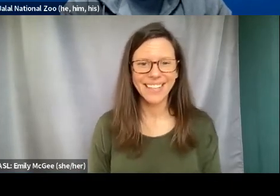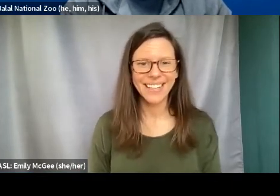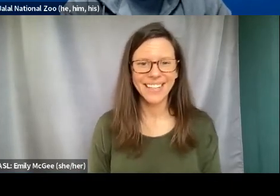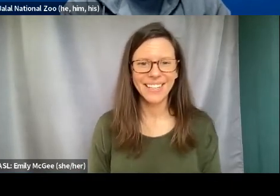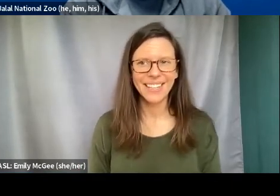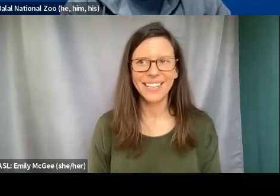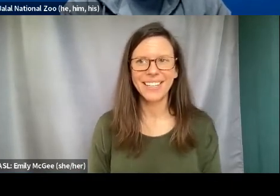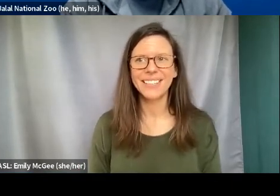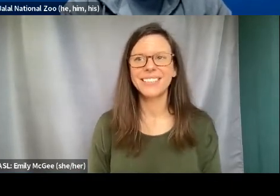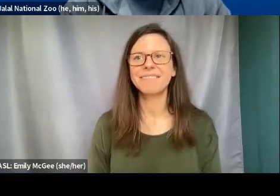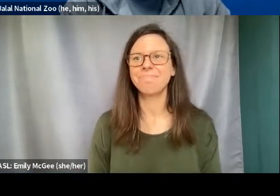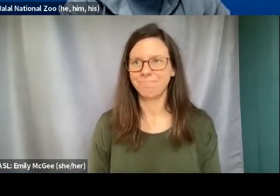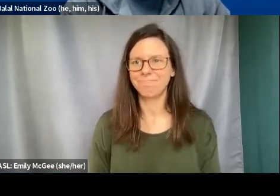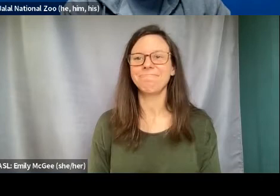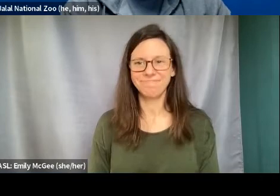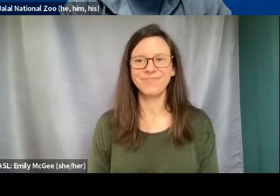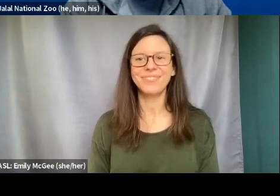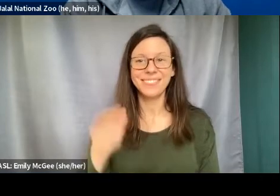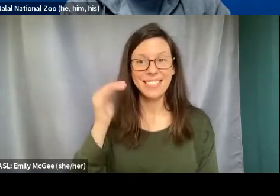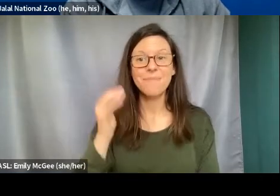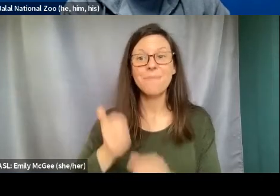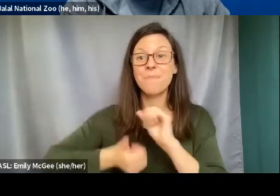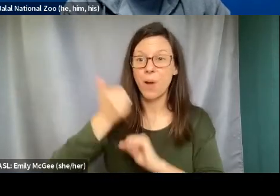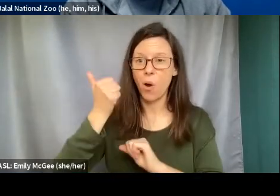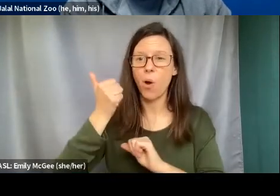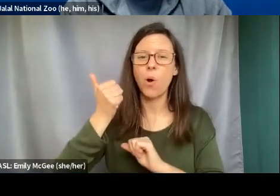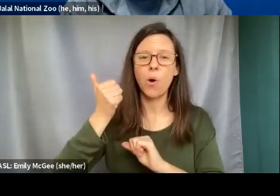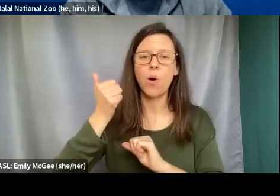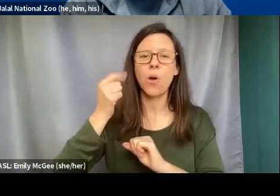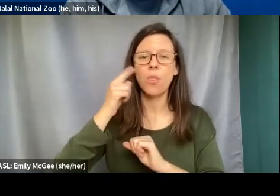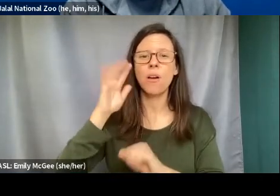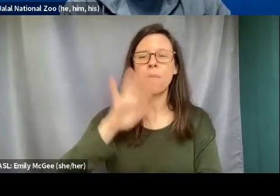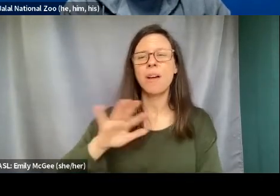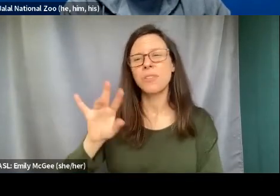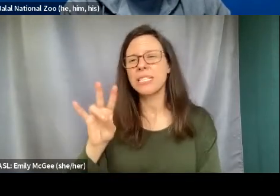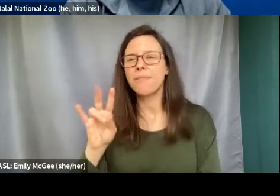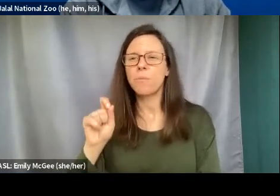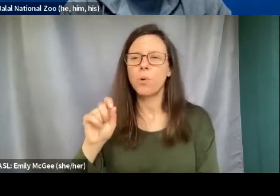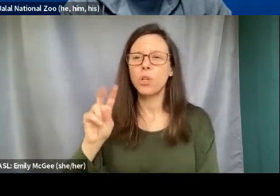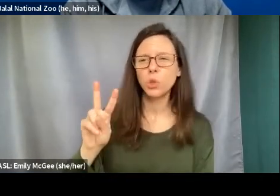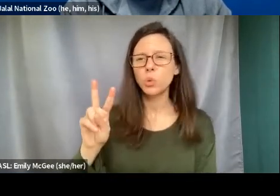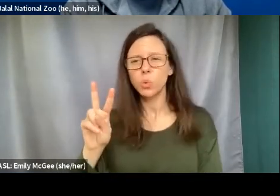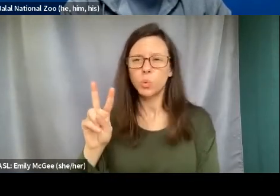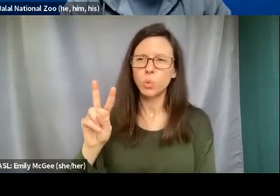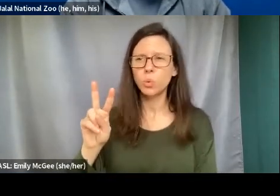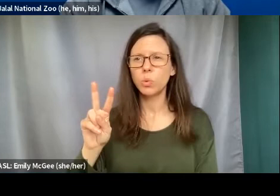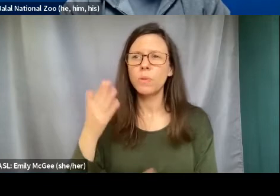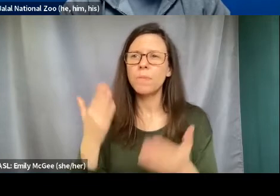All right, it looks like the majority thought maybe about 7.2, followed by 7.4. What do you,